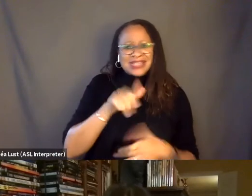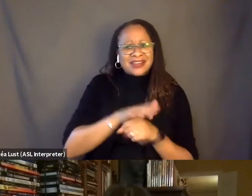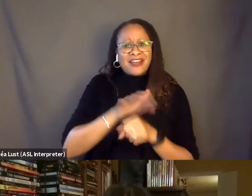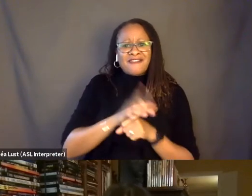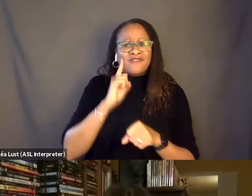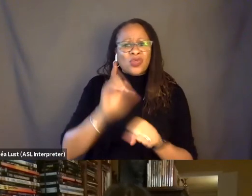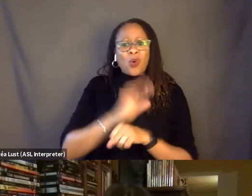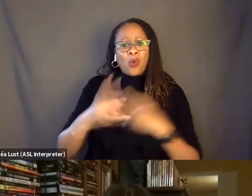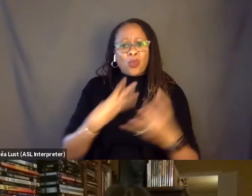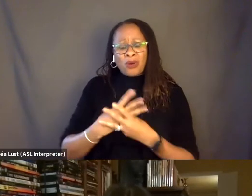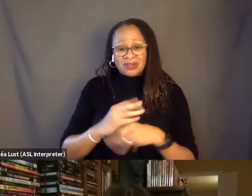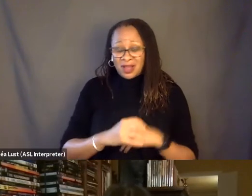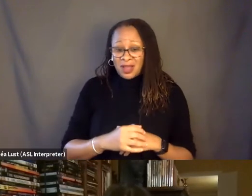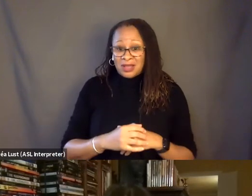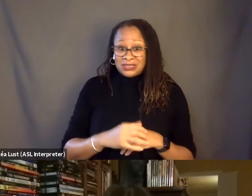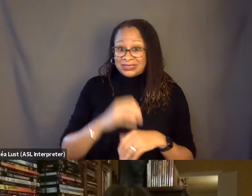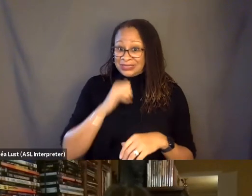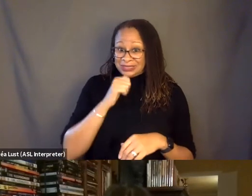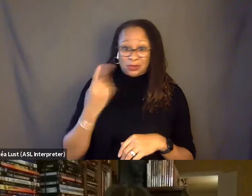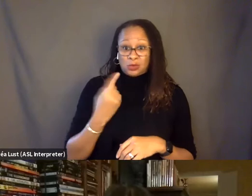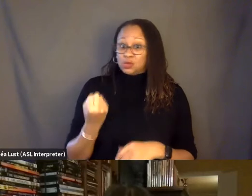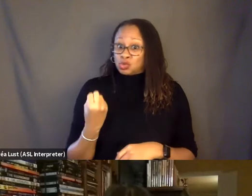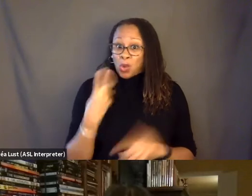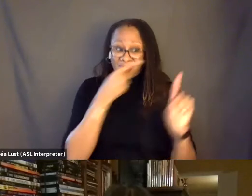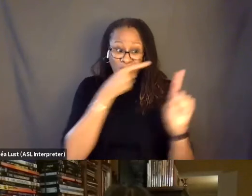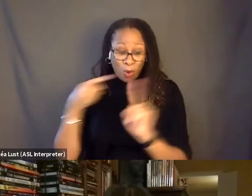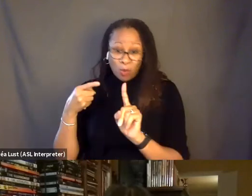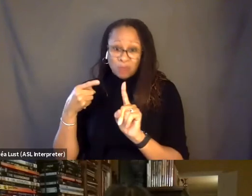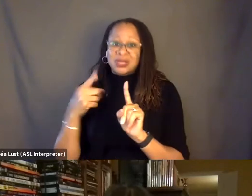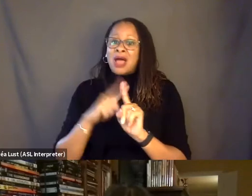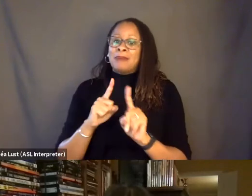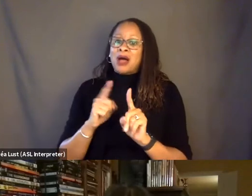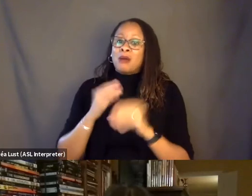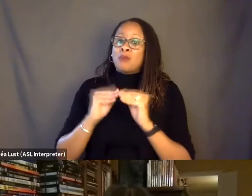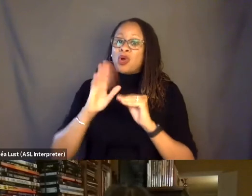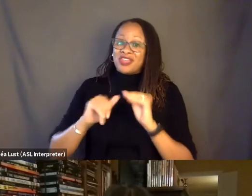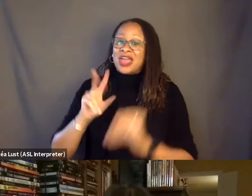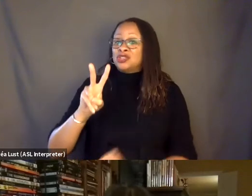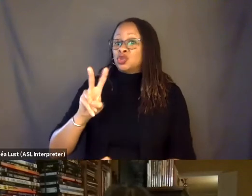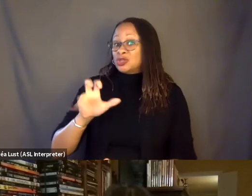So it's not only 12 strategic goals, but more than 250 tactical ones, right?